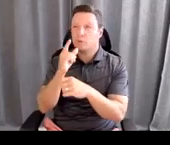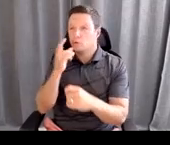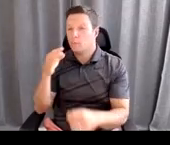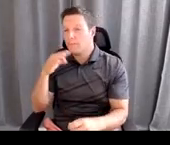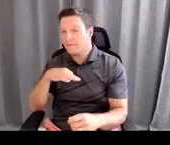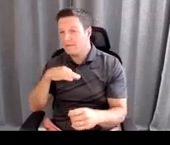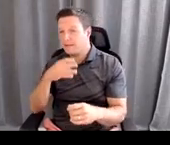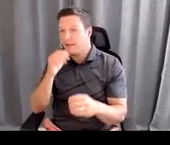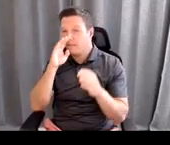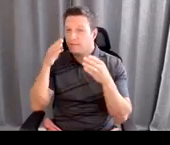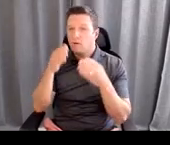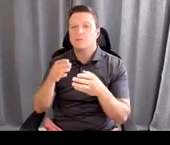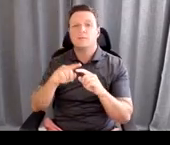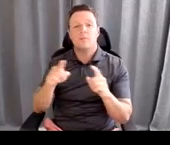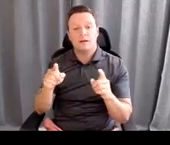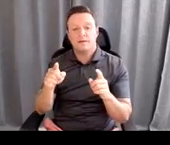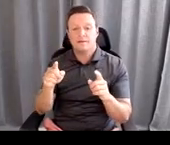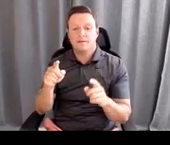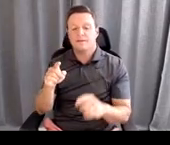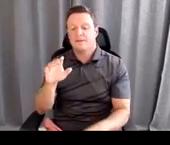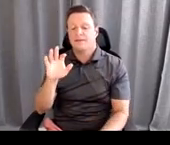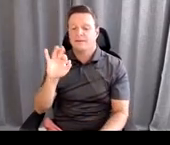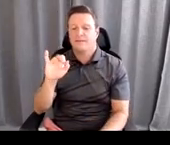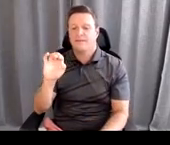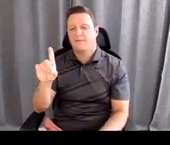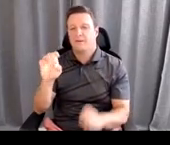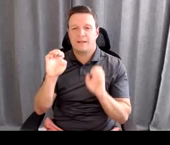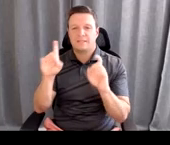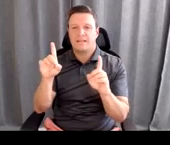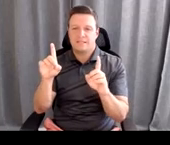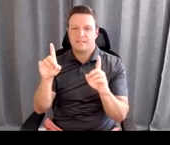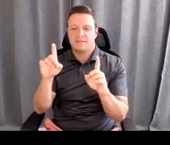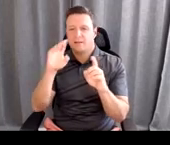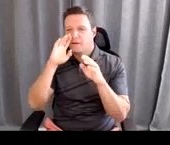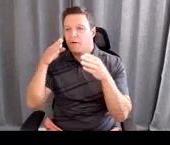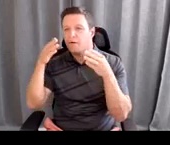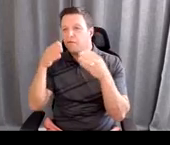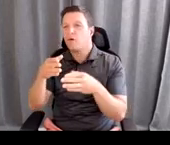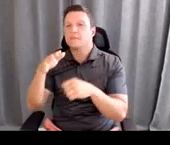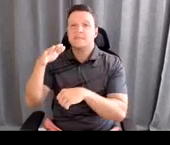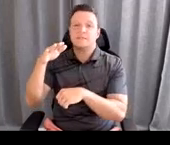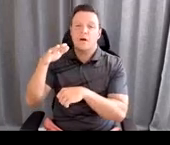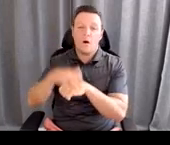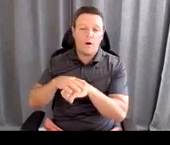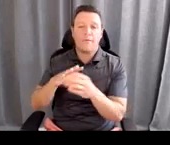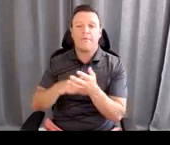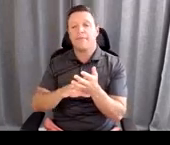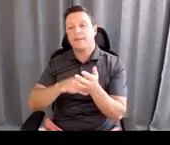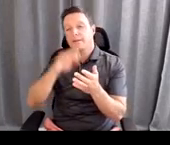But again, with field education and internships, the focus is on the learning aspect of it. In the providers. On me,